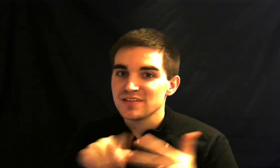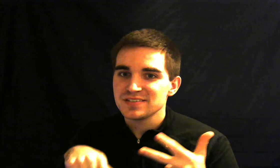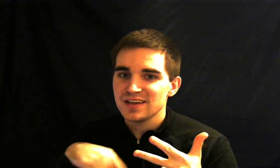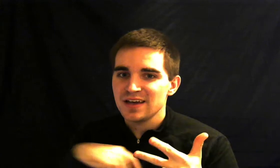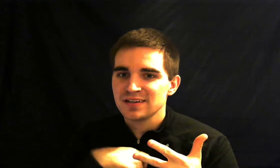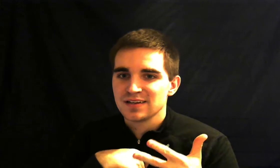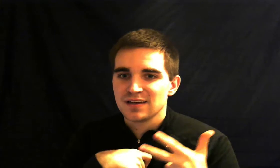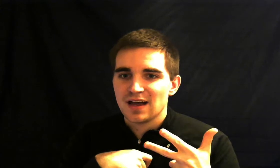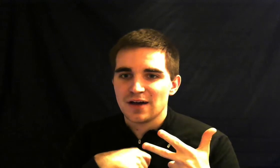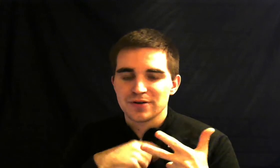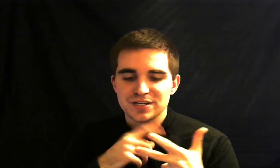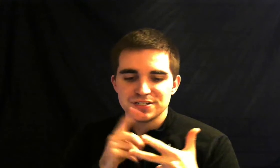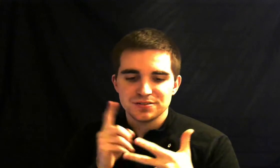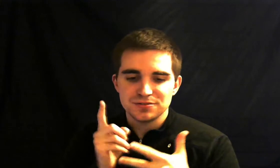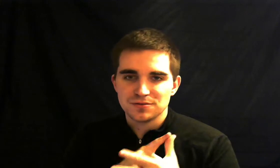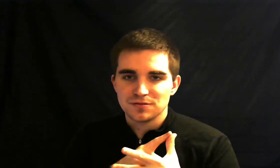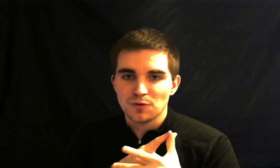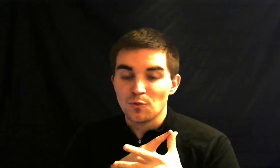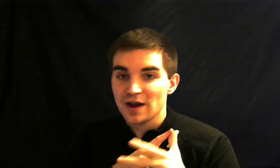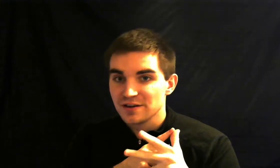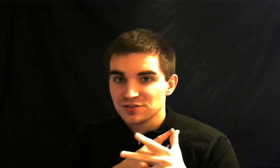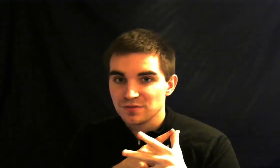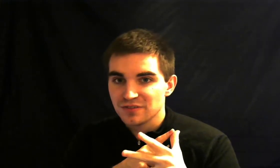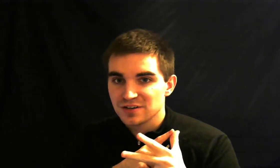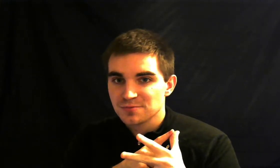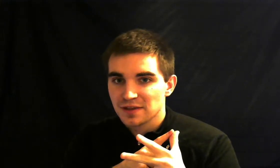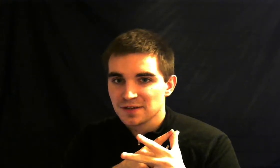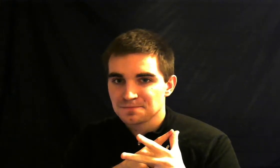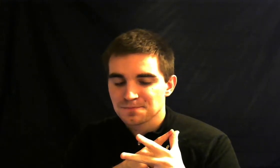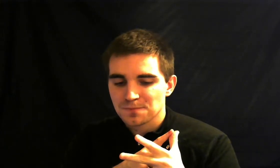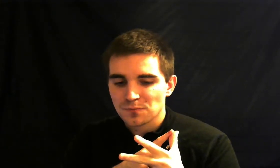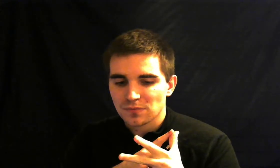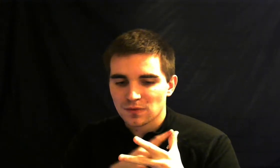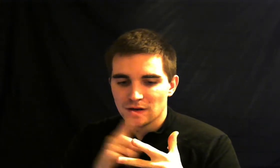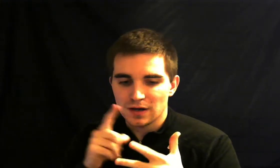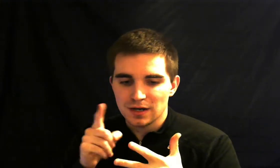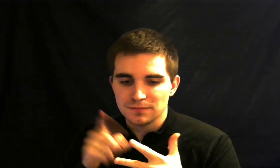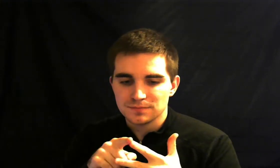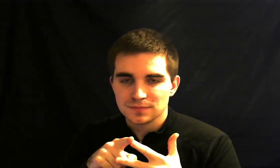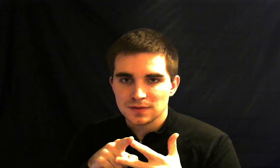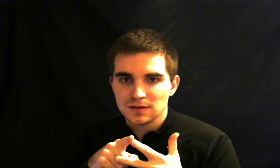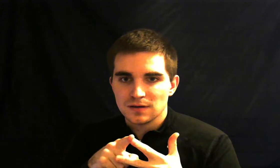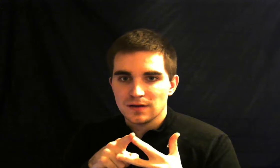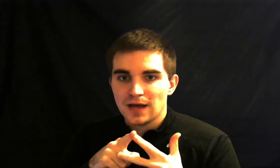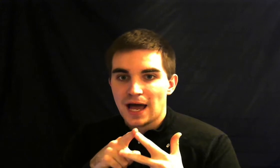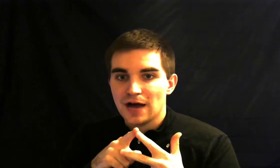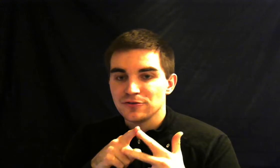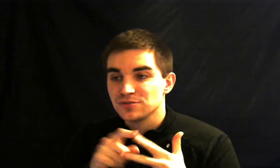things today we're gonna do where you should be fingerspelling how you should